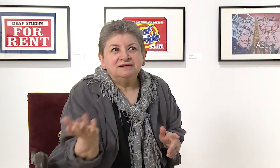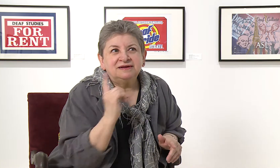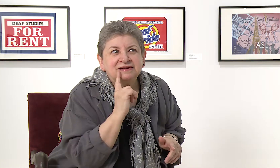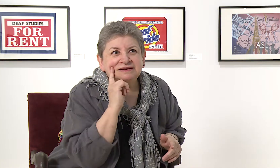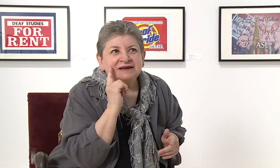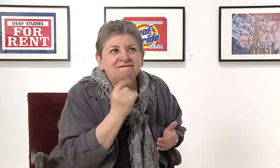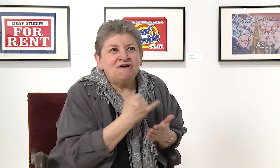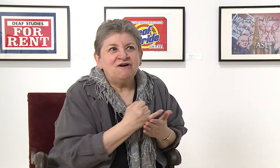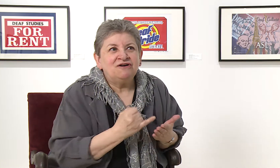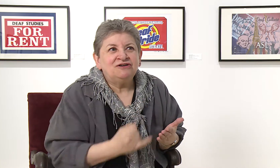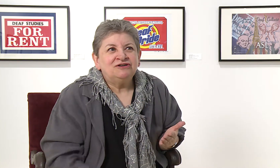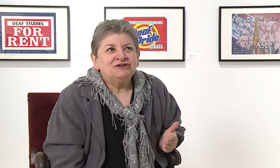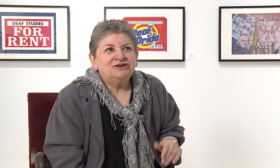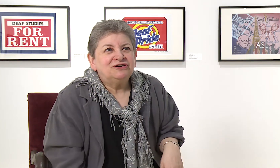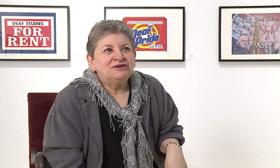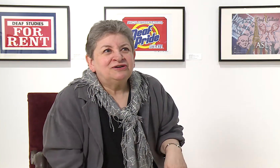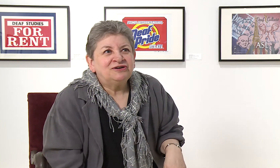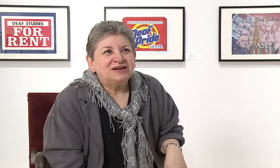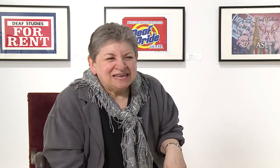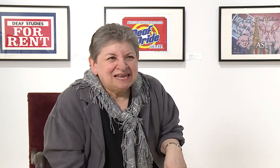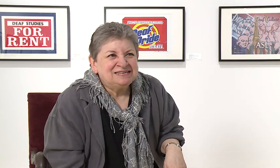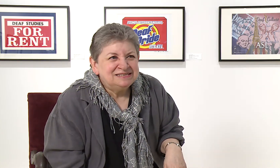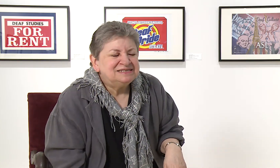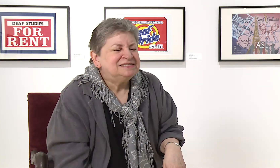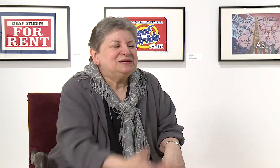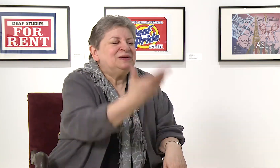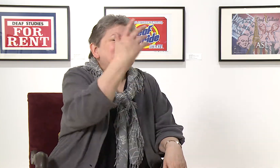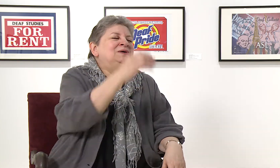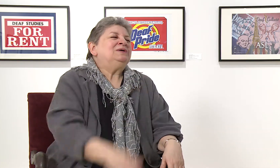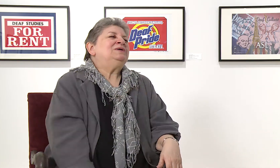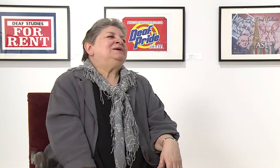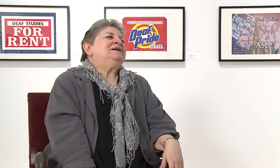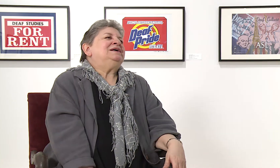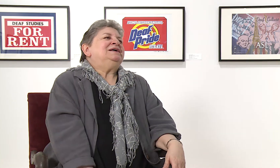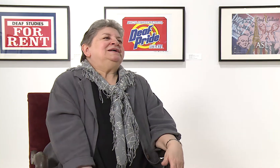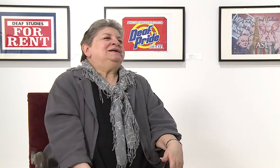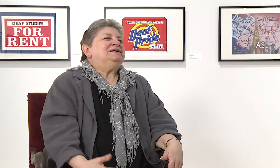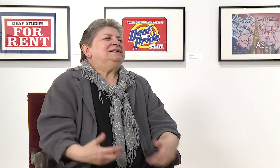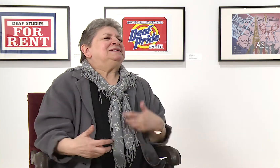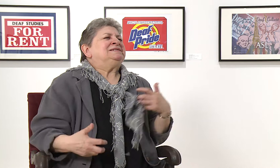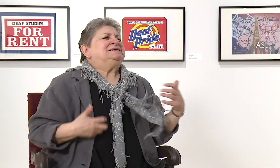and I posed the same question. I asked for an exhibit of Deaf Art